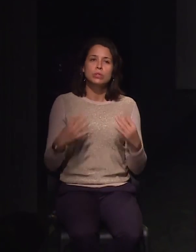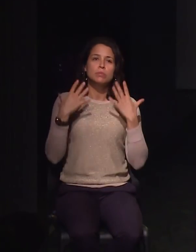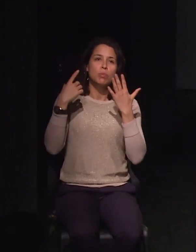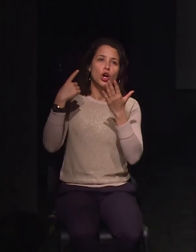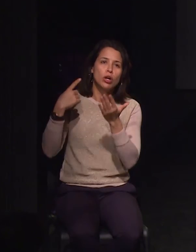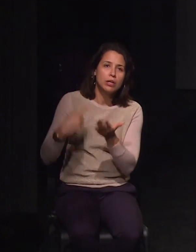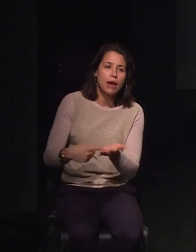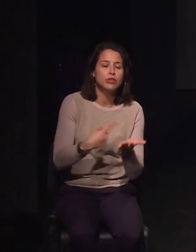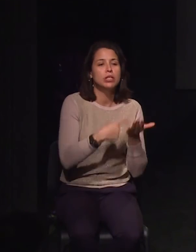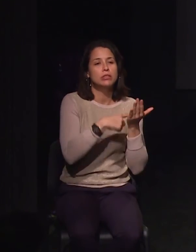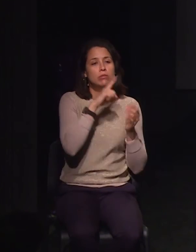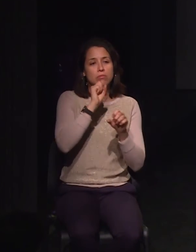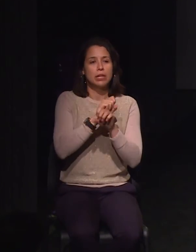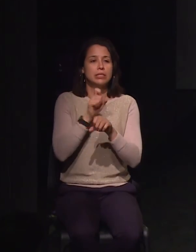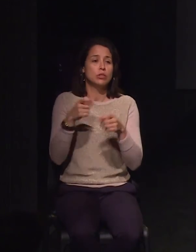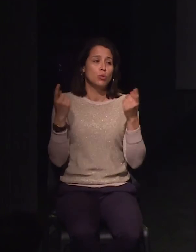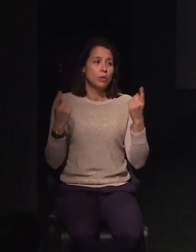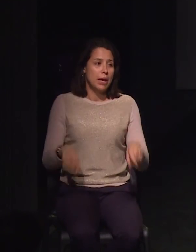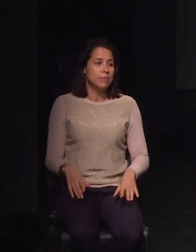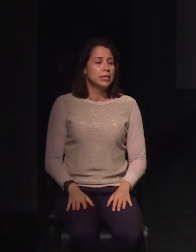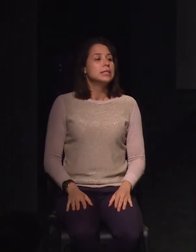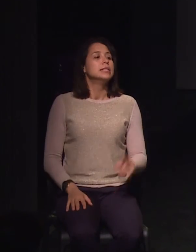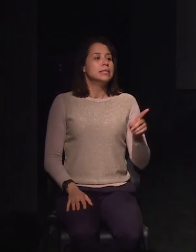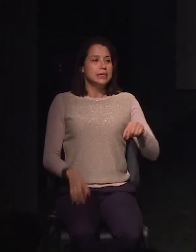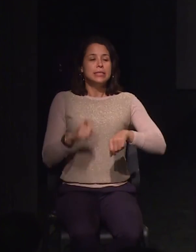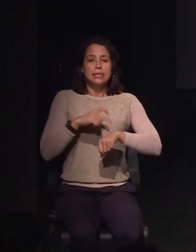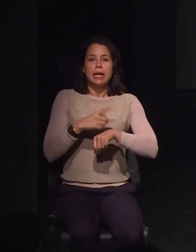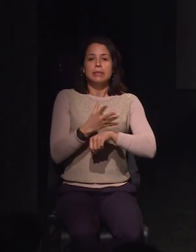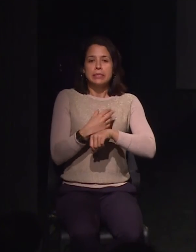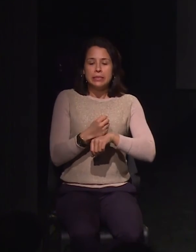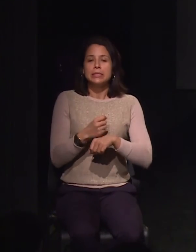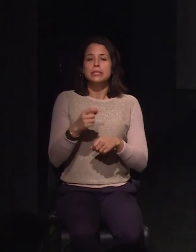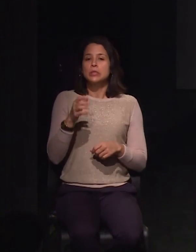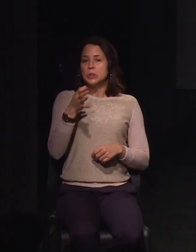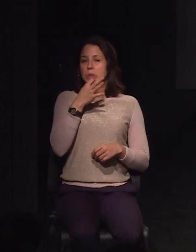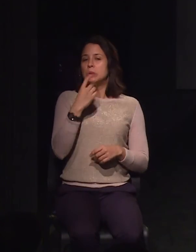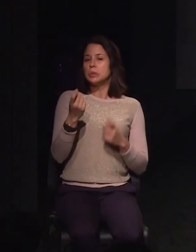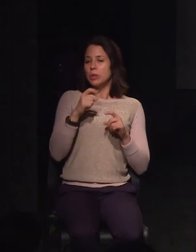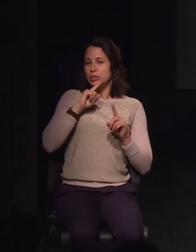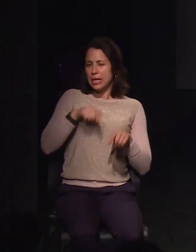I think we wanted a Q&A, I see we’re getting down there, but one last thing we wanted to